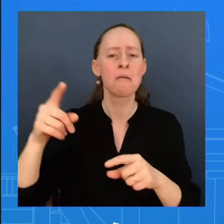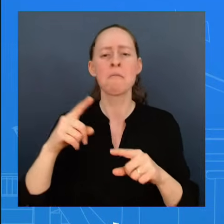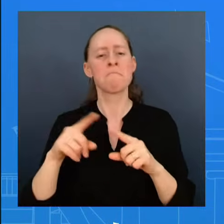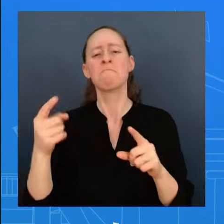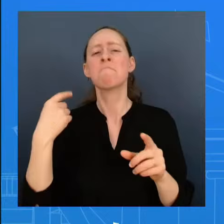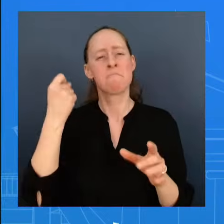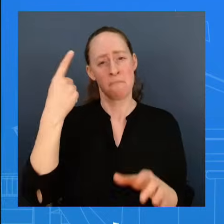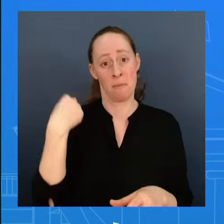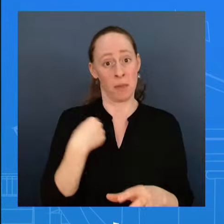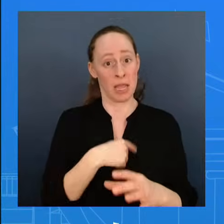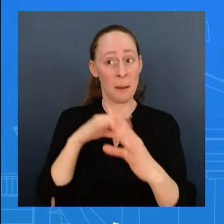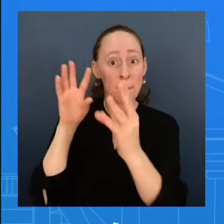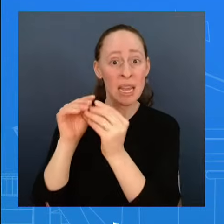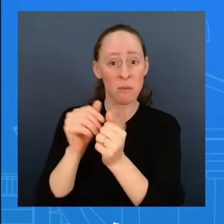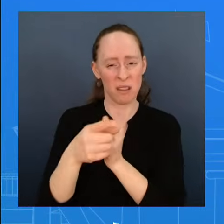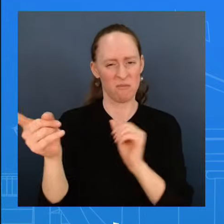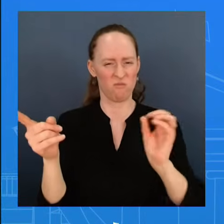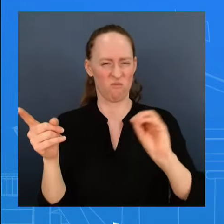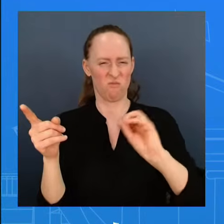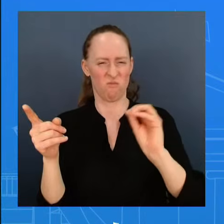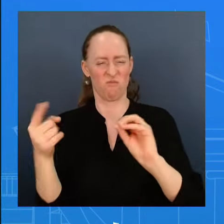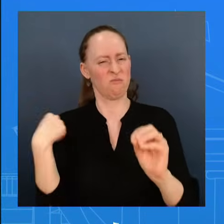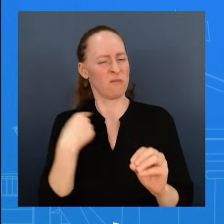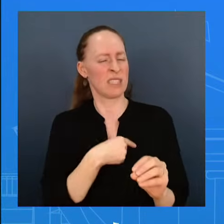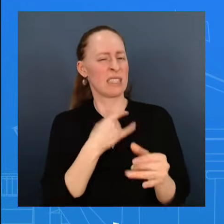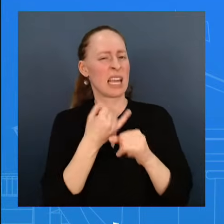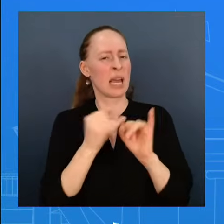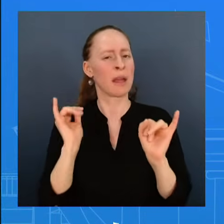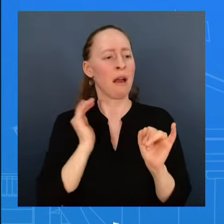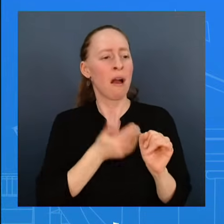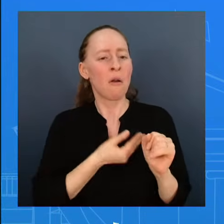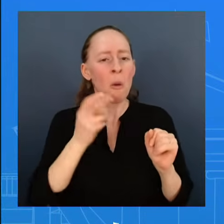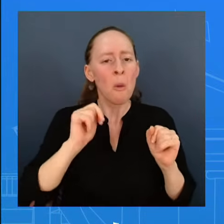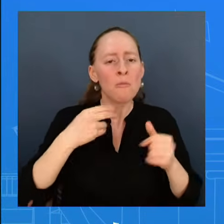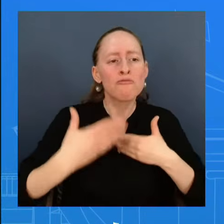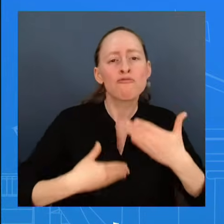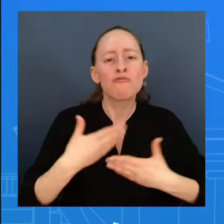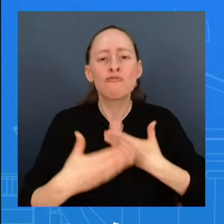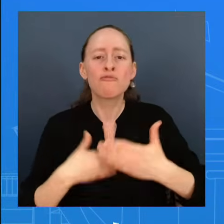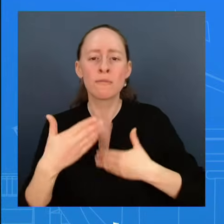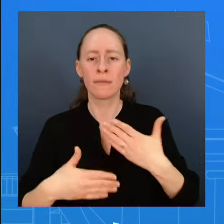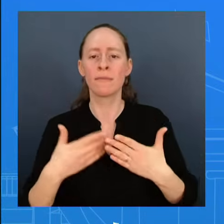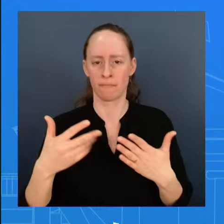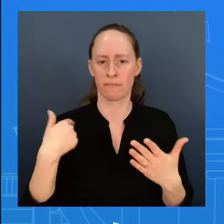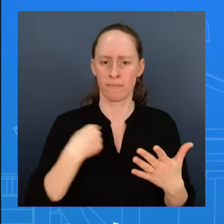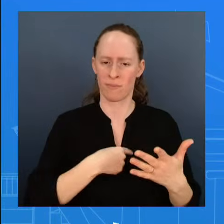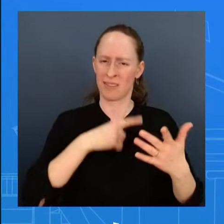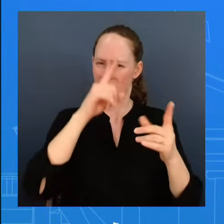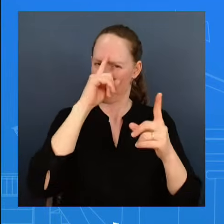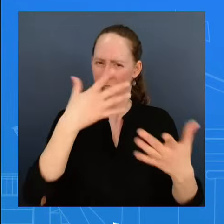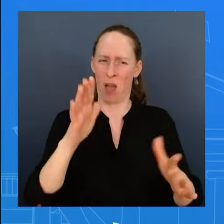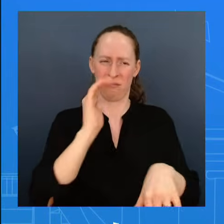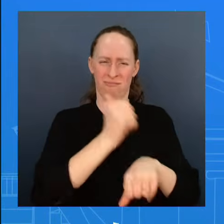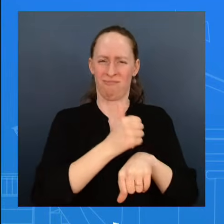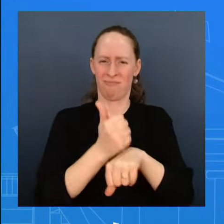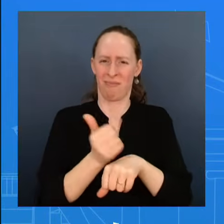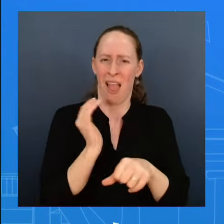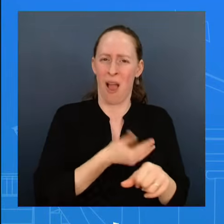is good for economics. And it benefits workers. It benefits families. It benefits businesses. And so, that's what we want to continue to make sure --